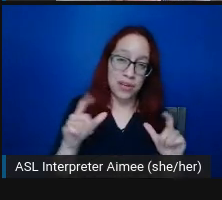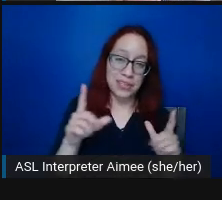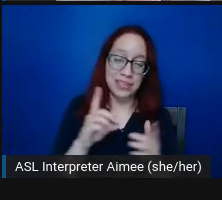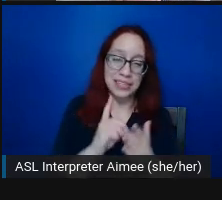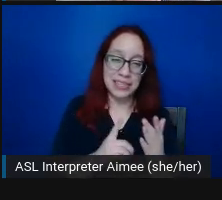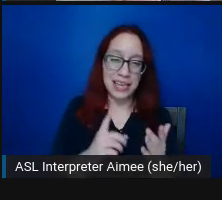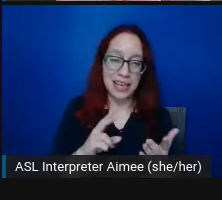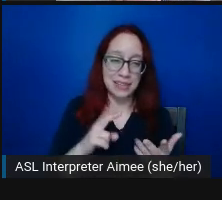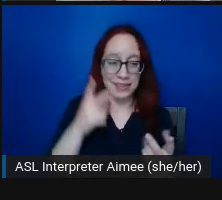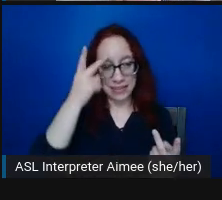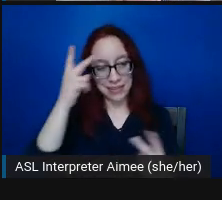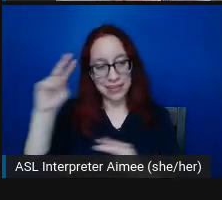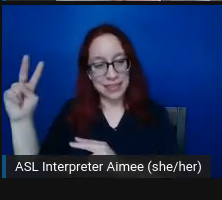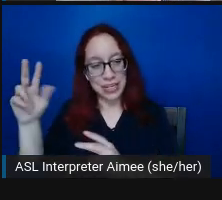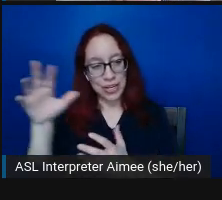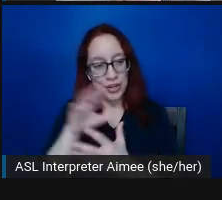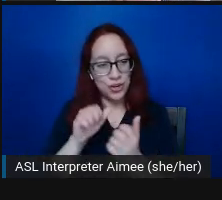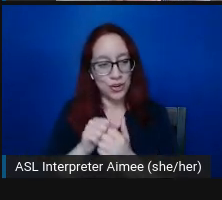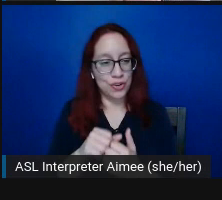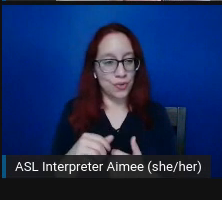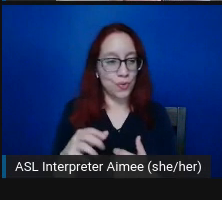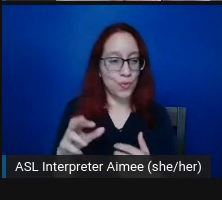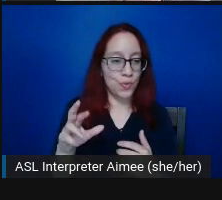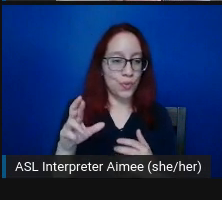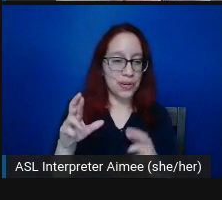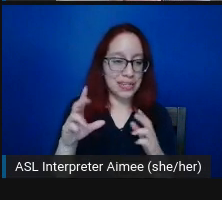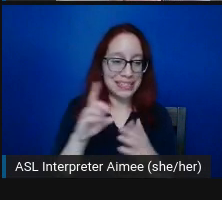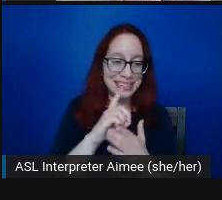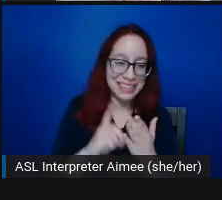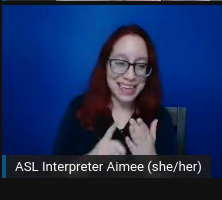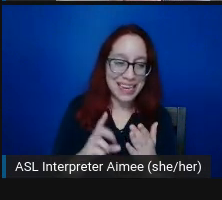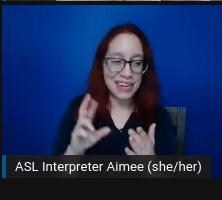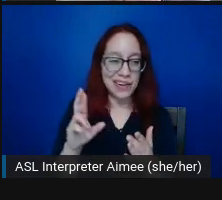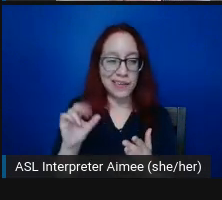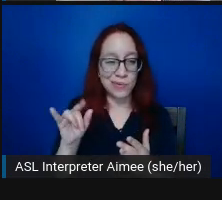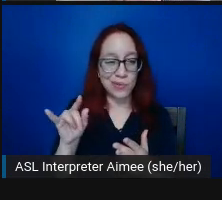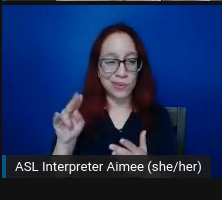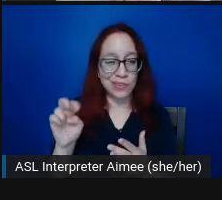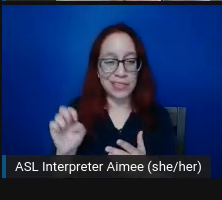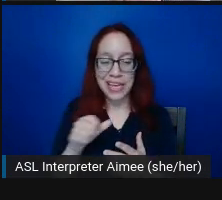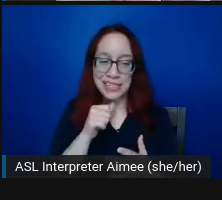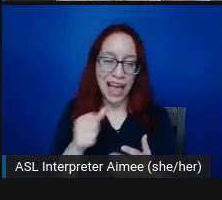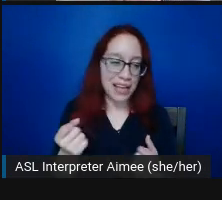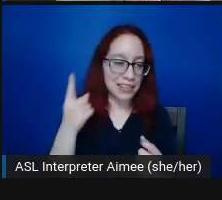confused with responsive design, or not understood by developers at all.